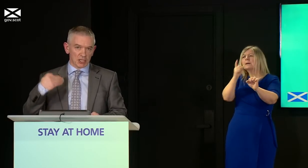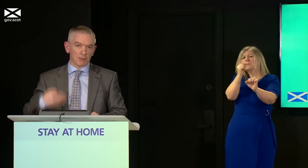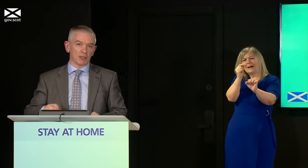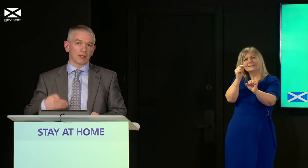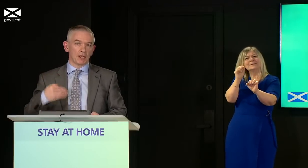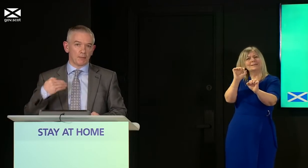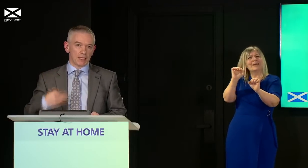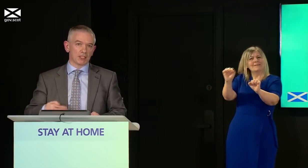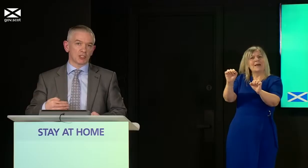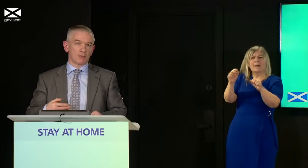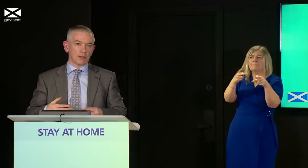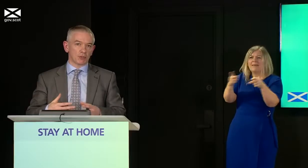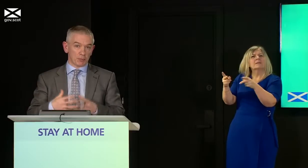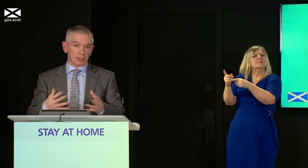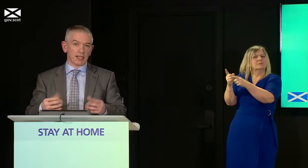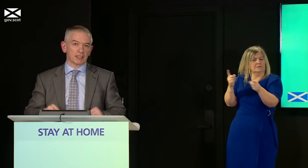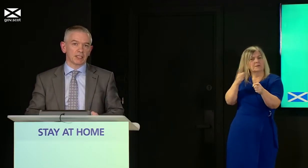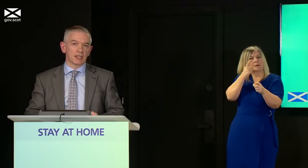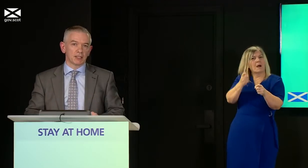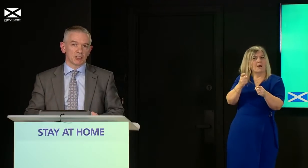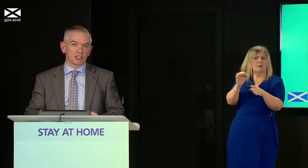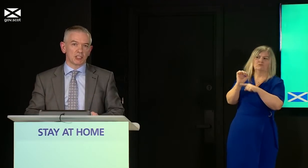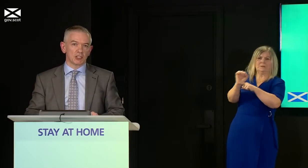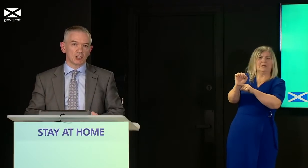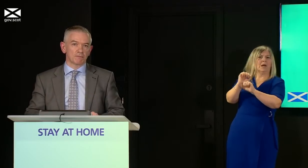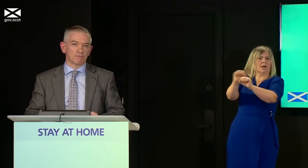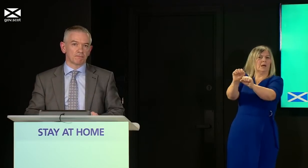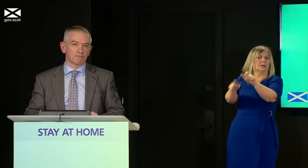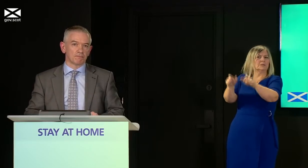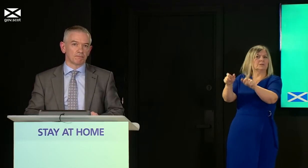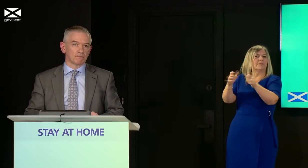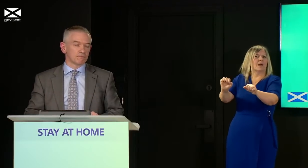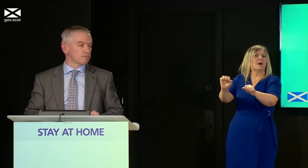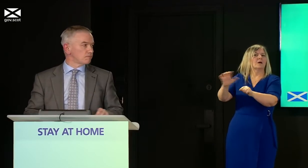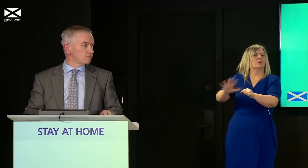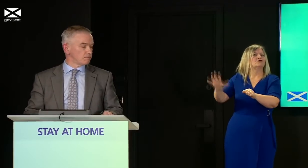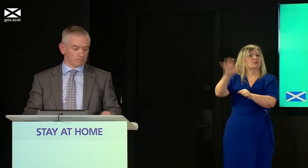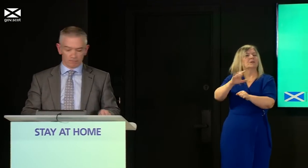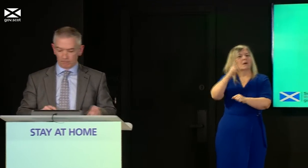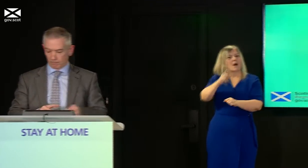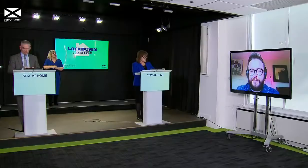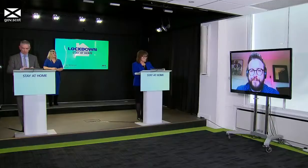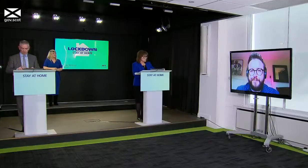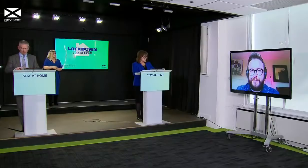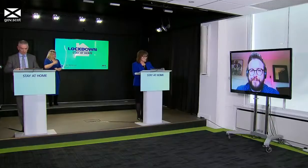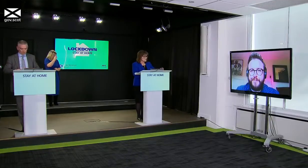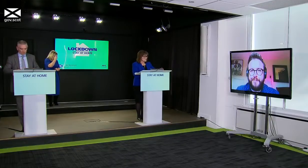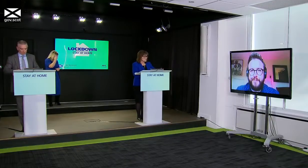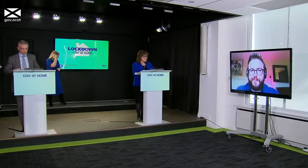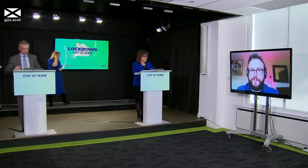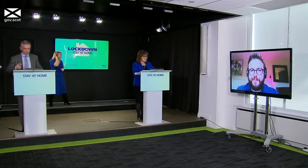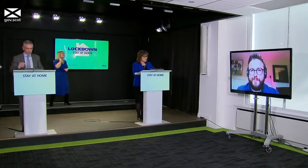similar means to be able to protect their citizens thanks gregor neil pooran from pa